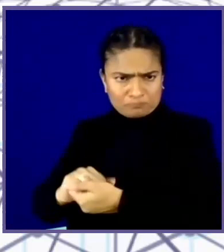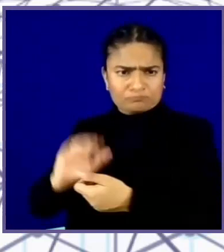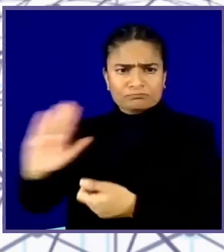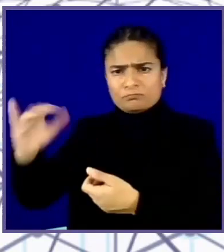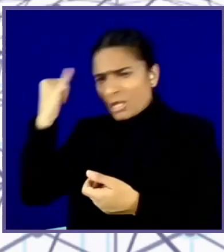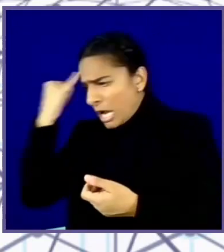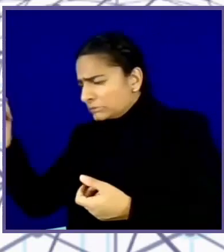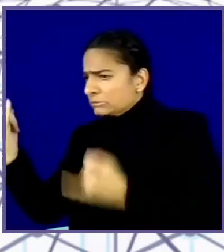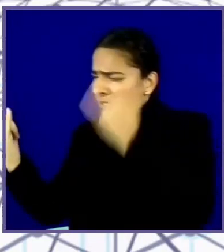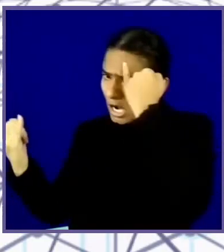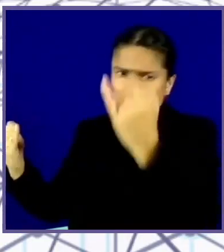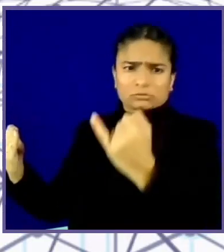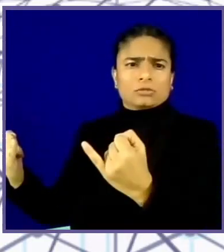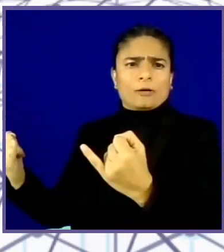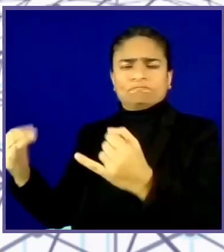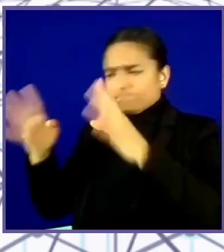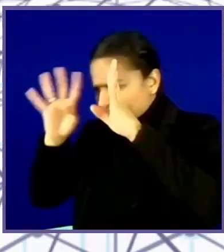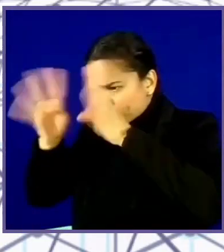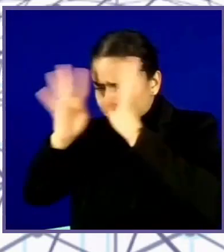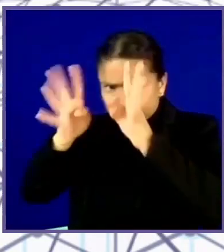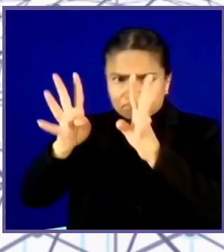new distal manufacturing technologies.